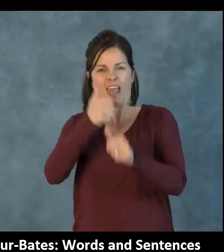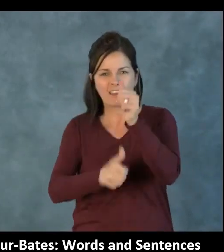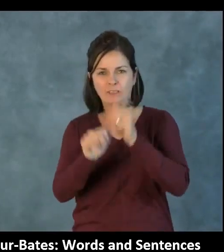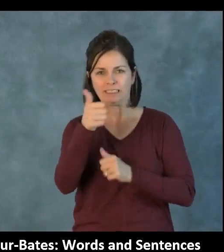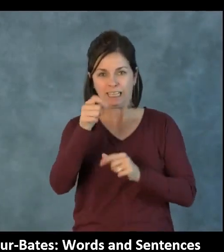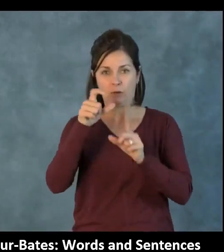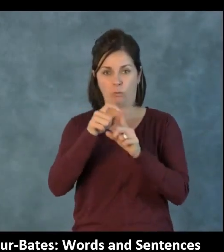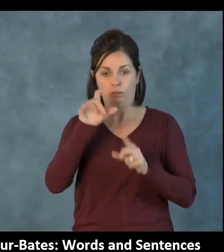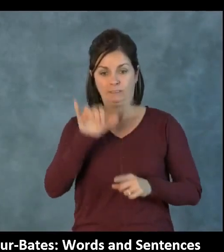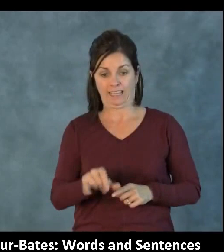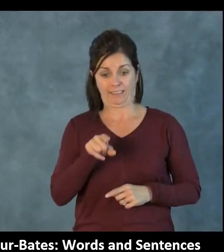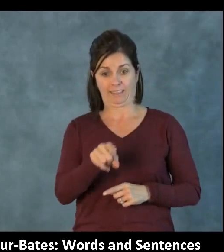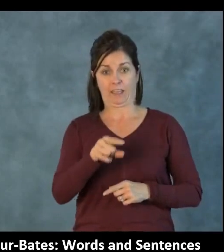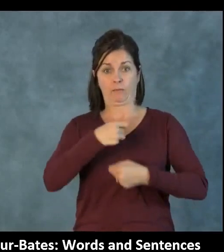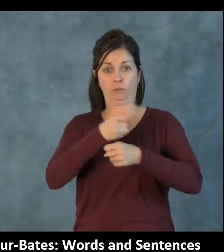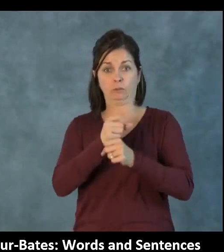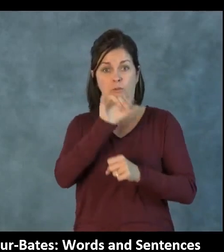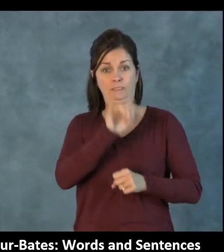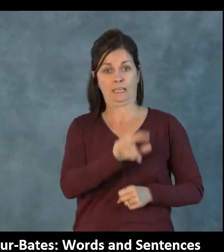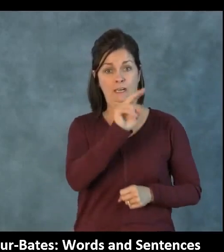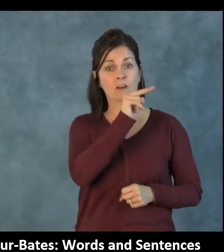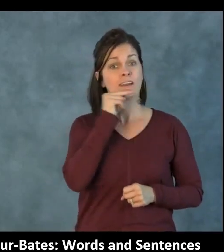that are nouns, they should be producing